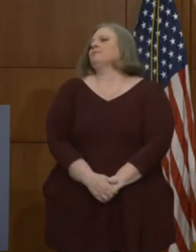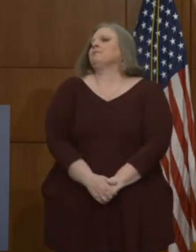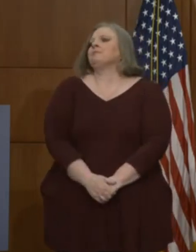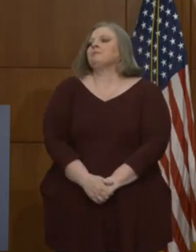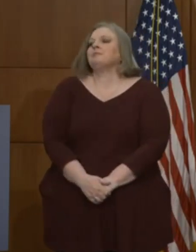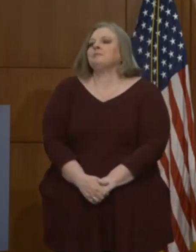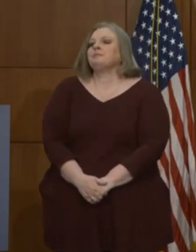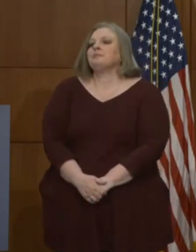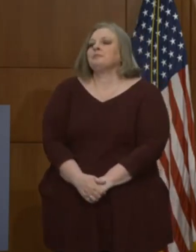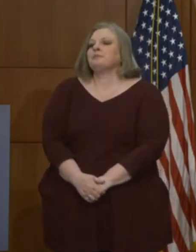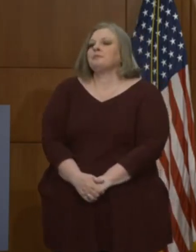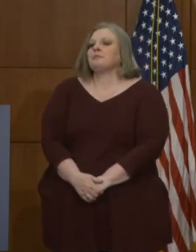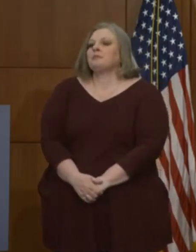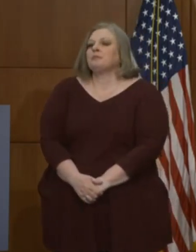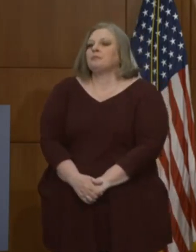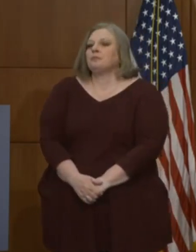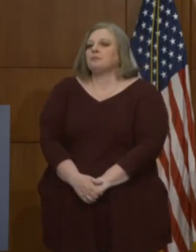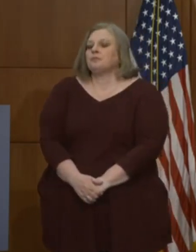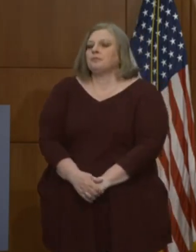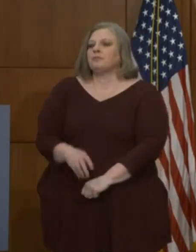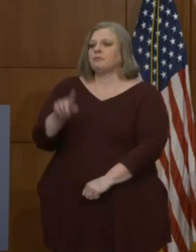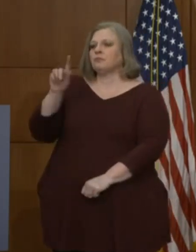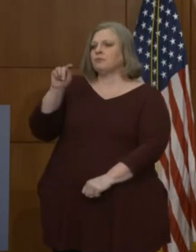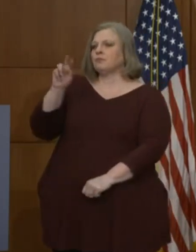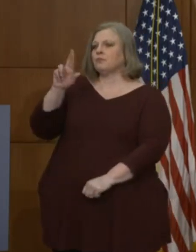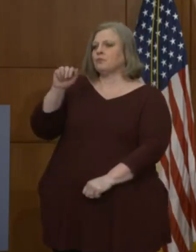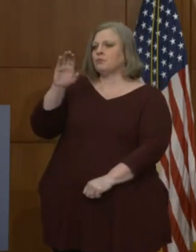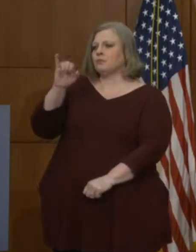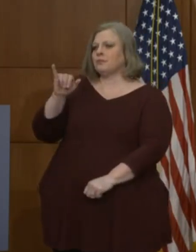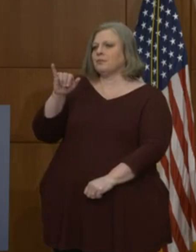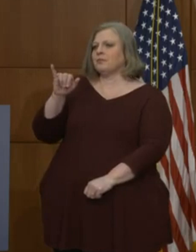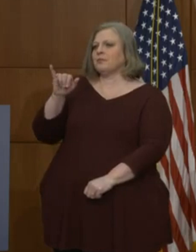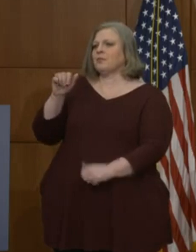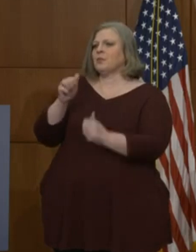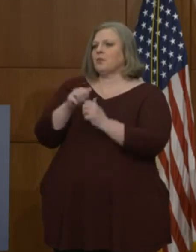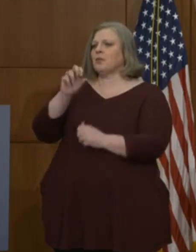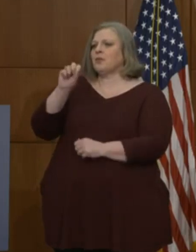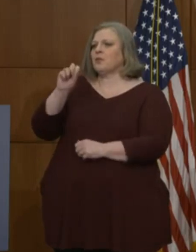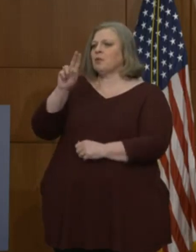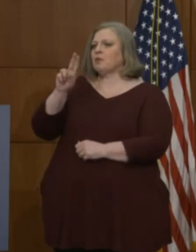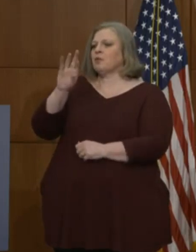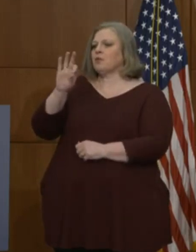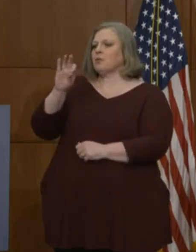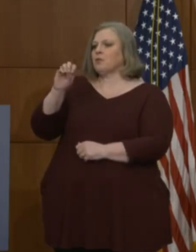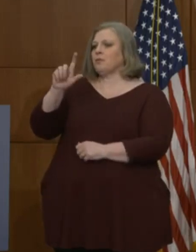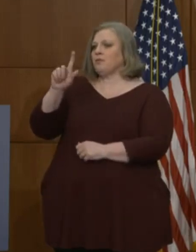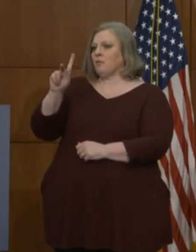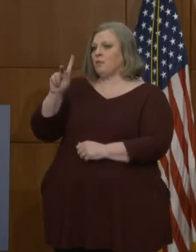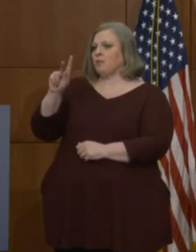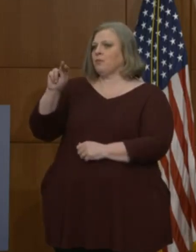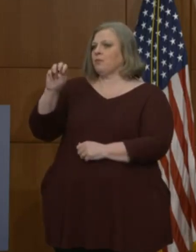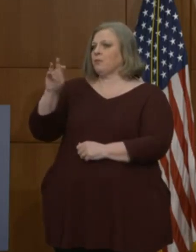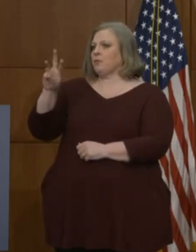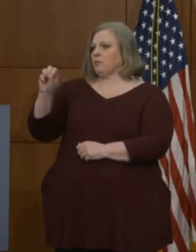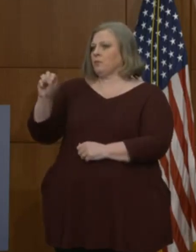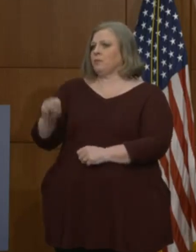OUR SOCIETY. OF ACTS ON A DAY TO DAY BASIS. THANK YOU MY